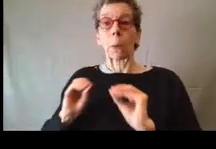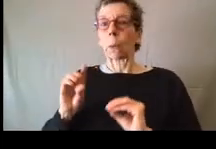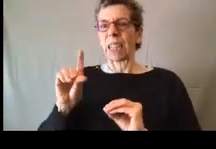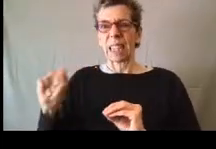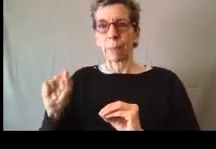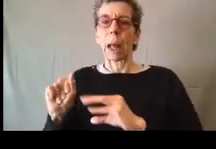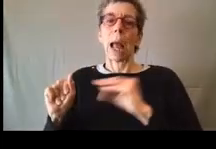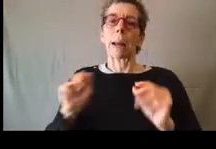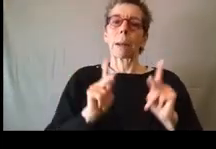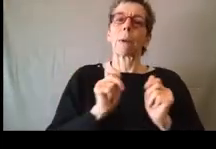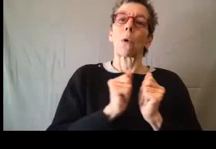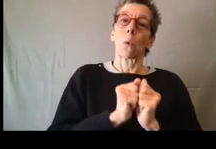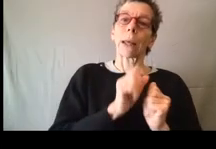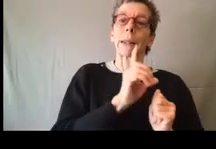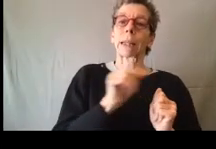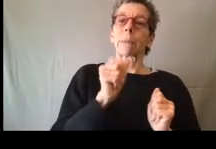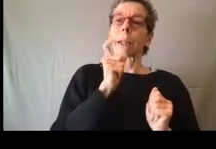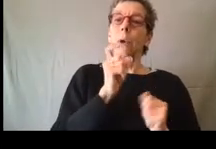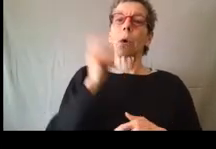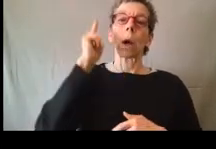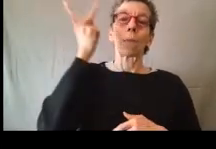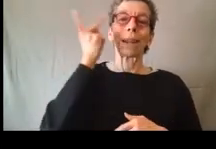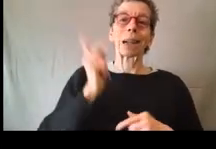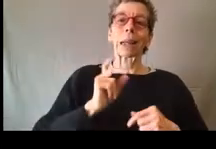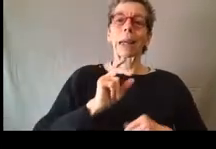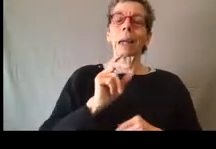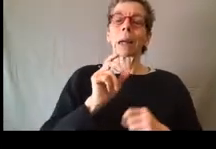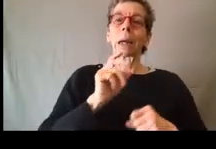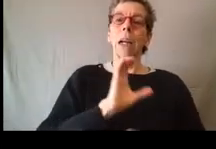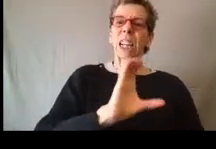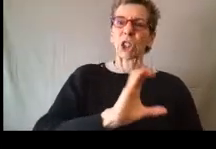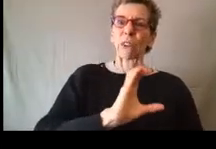disability, who are politically conservative and religious the automatic preferences is